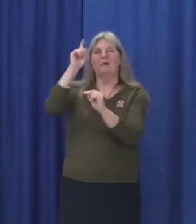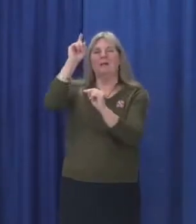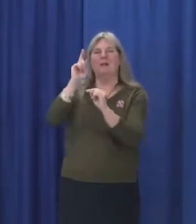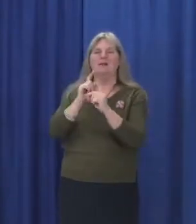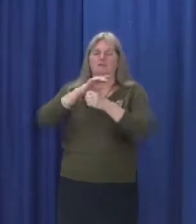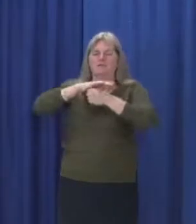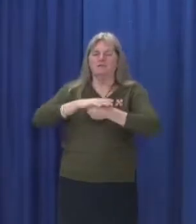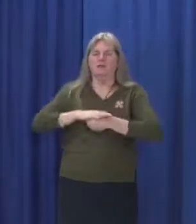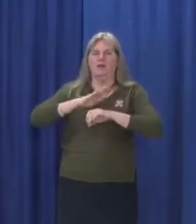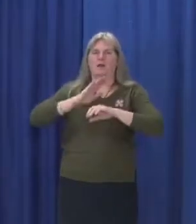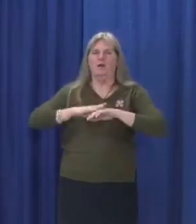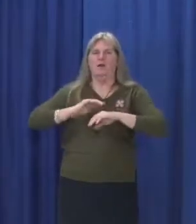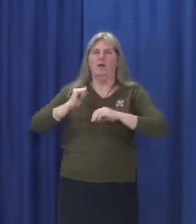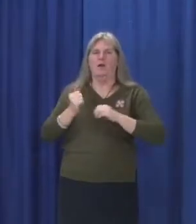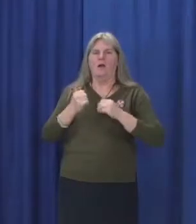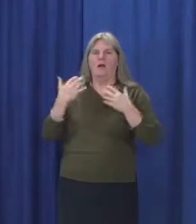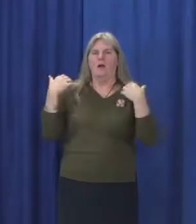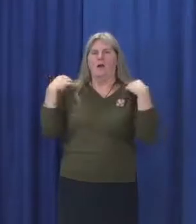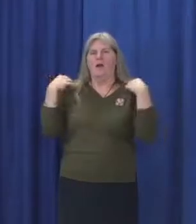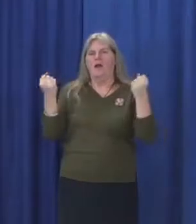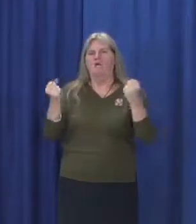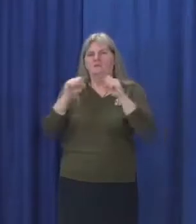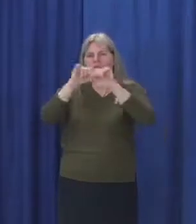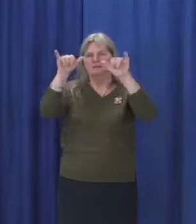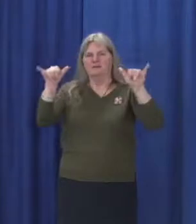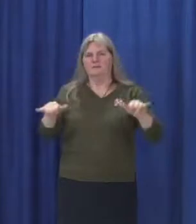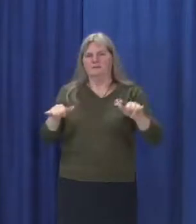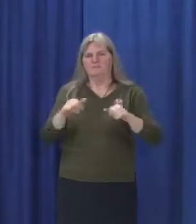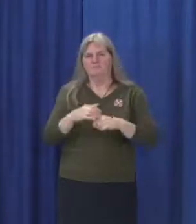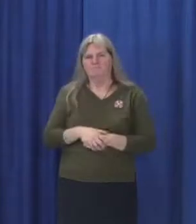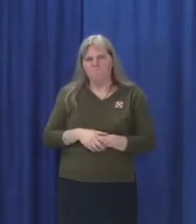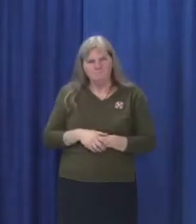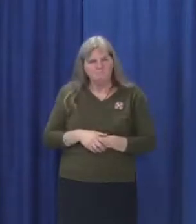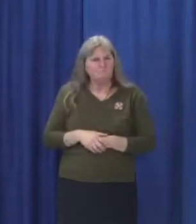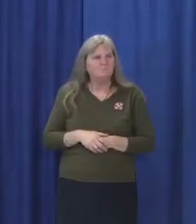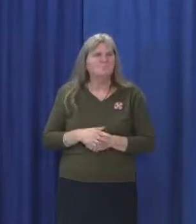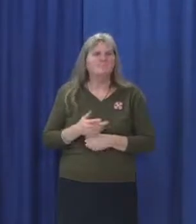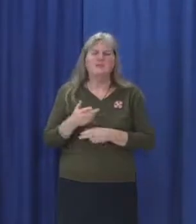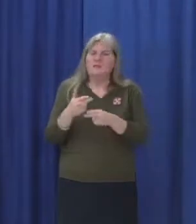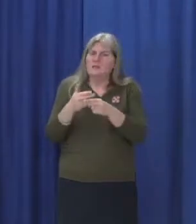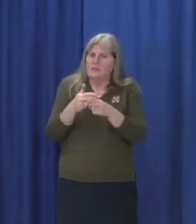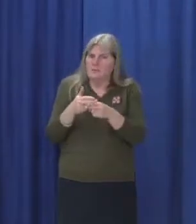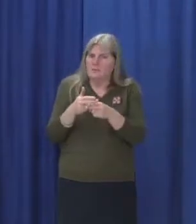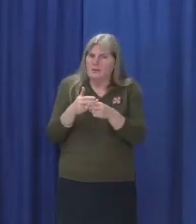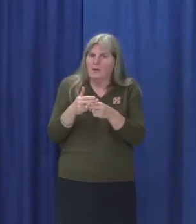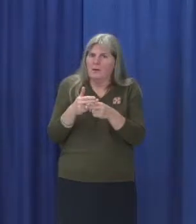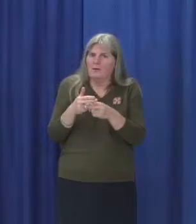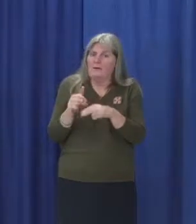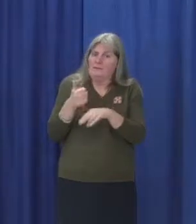strain on our system. These are temporary measures and when we see the evidence they